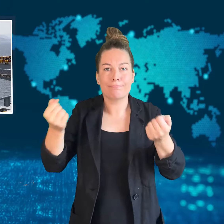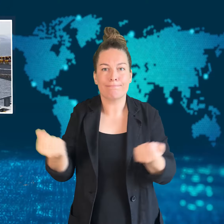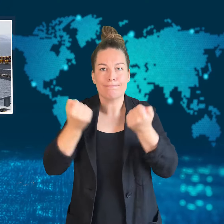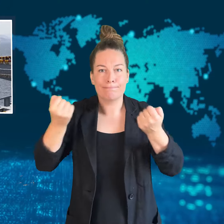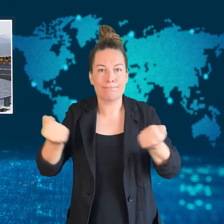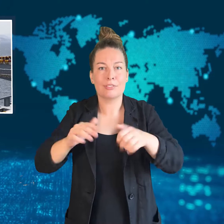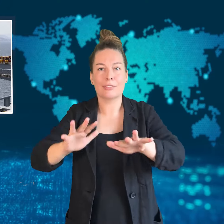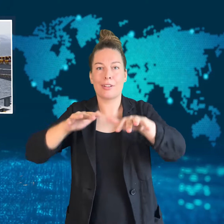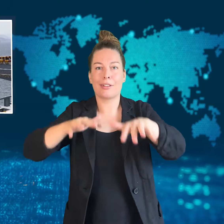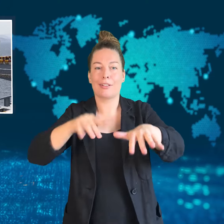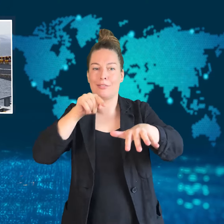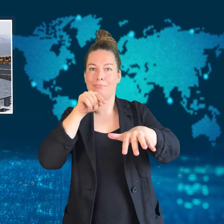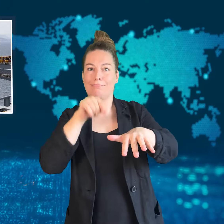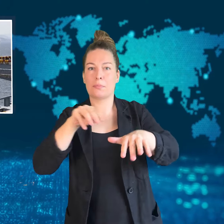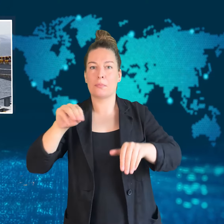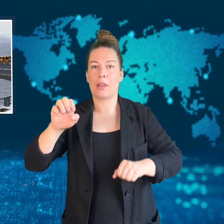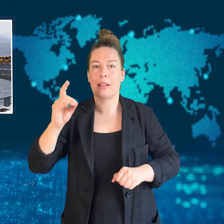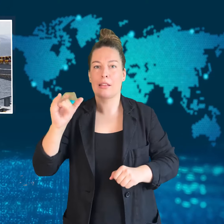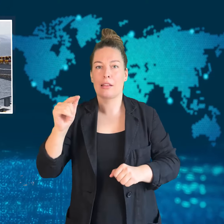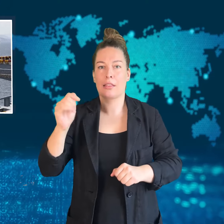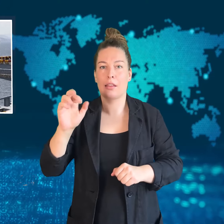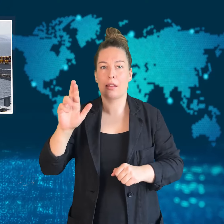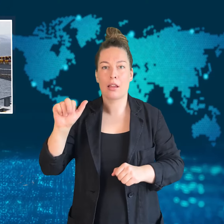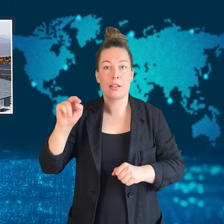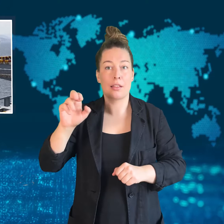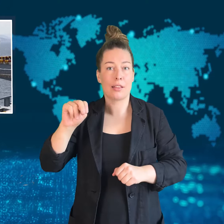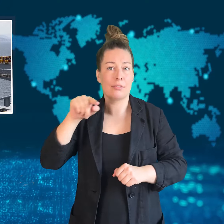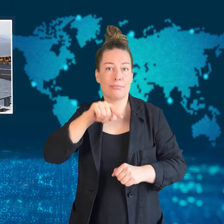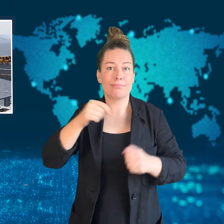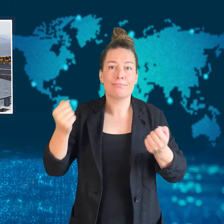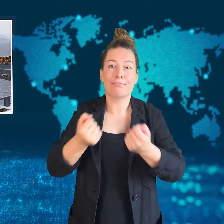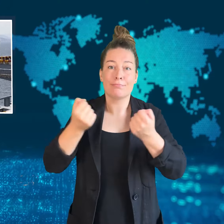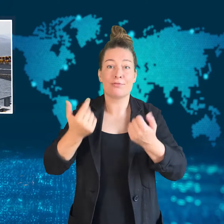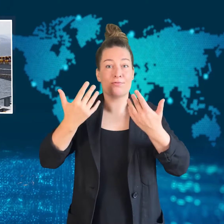Turkish military ships in the Mediterranean.